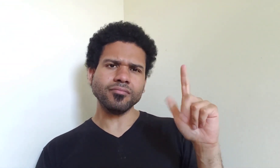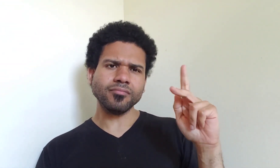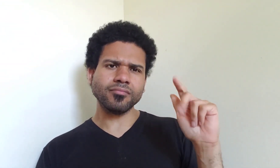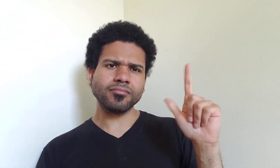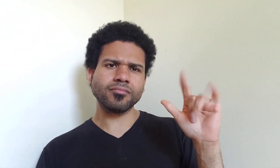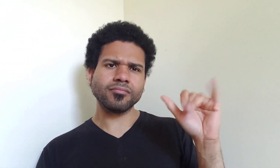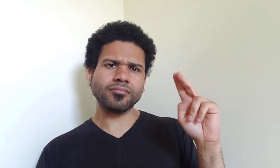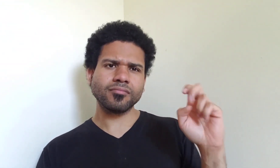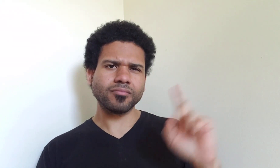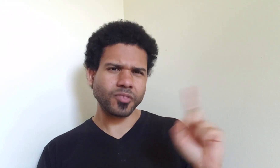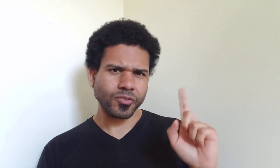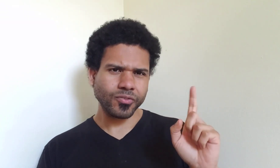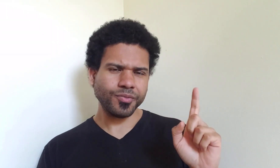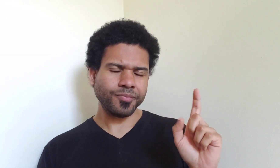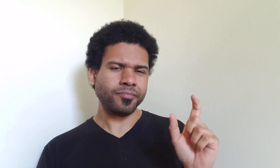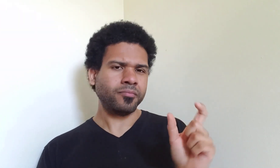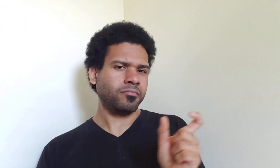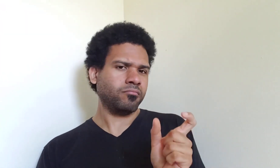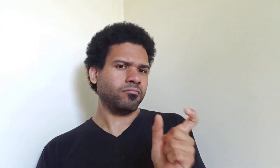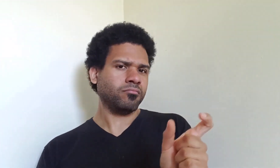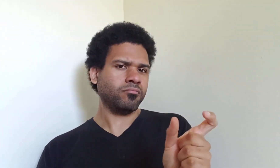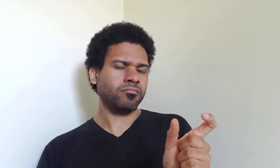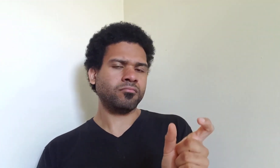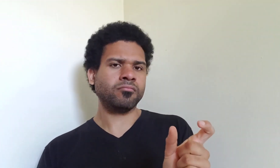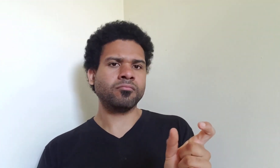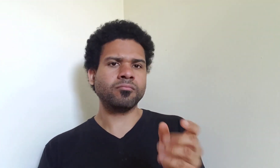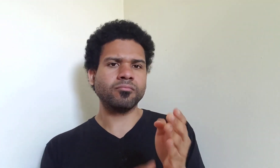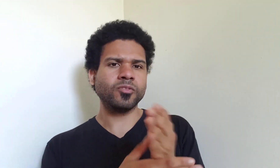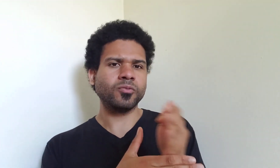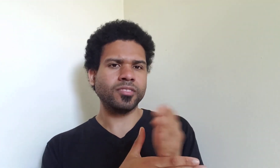Where does alkaline fall on the pH scale?